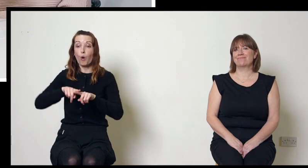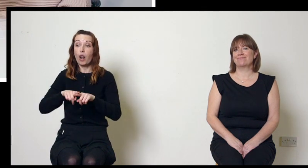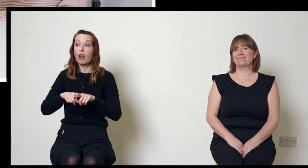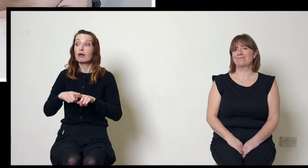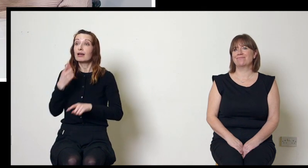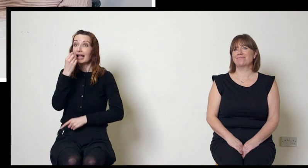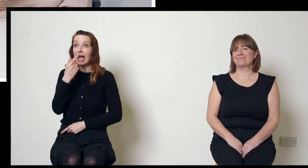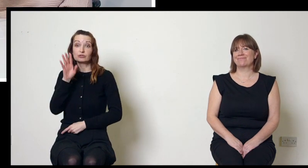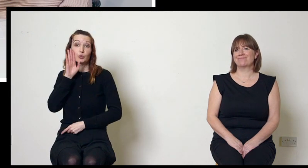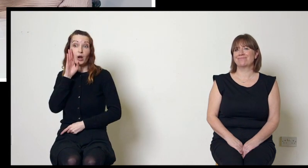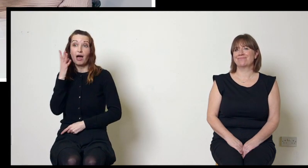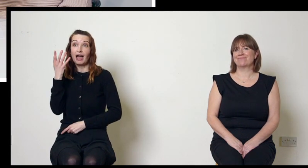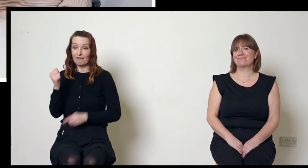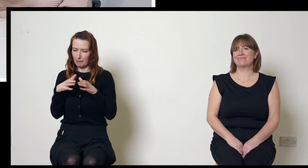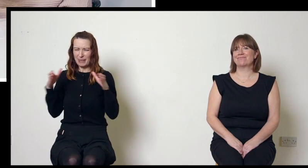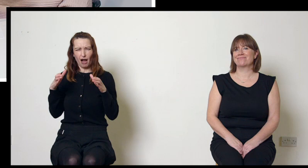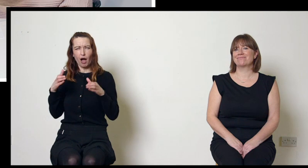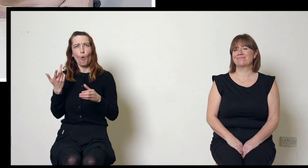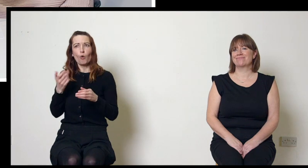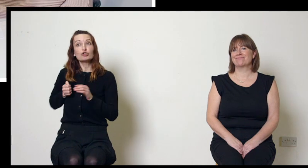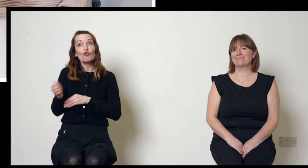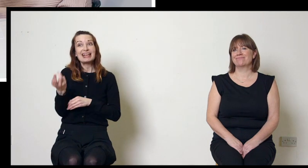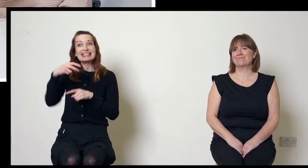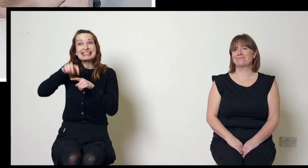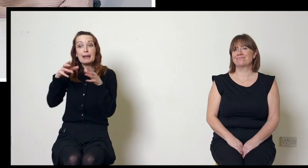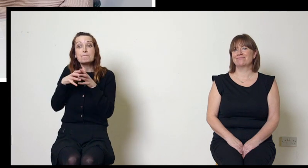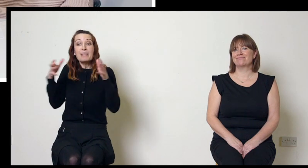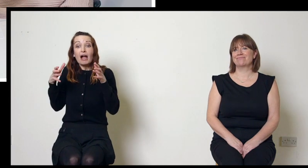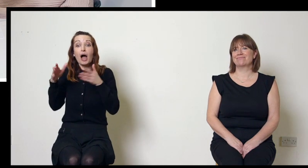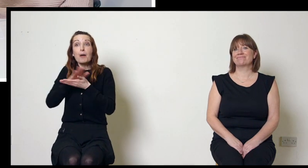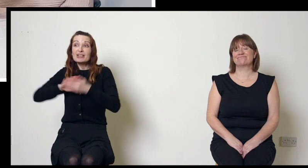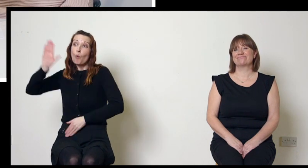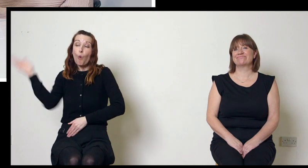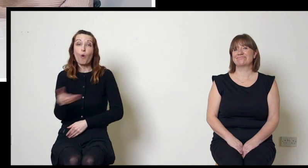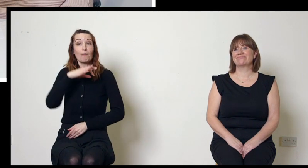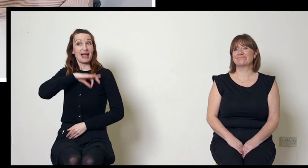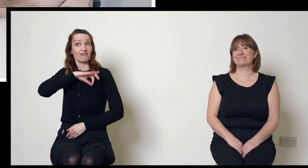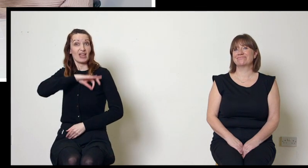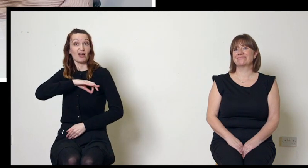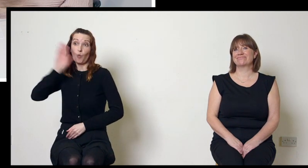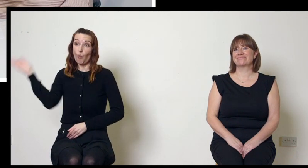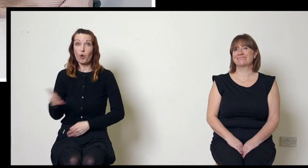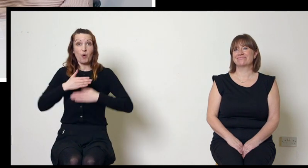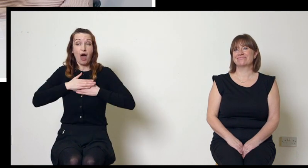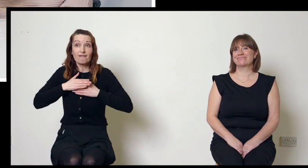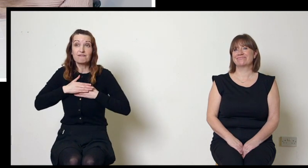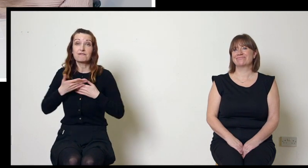or a slightly bigger seat on a train or a slightly… everybody would benefit and everybody would love that.” Because, you know, and I just think, well,